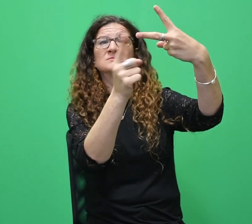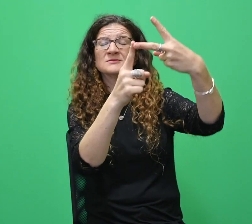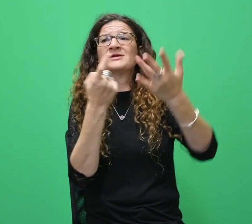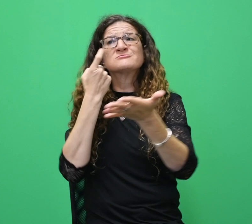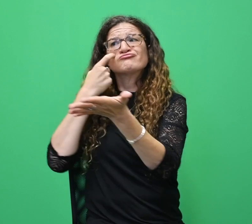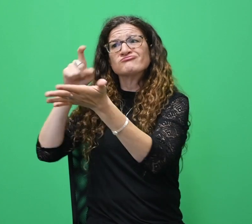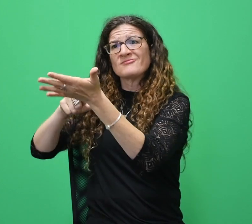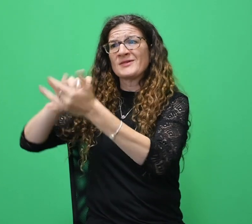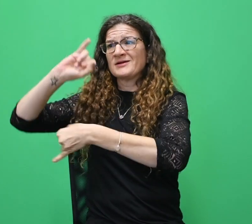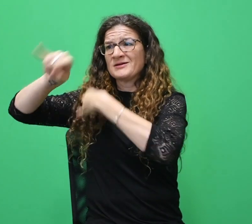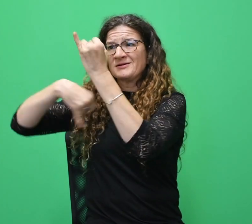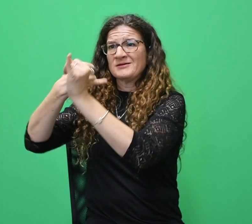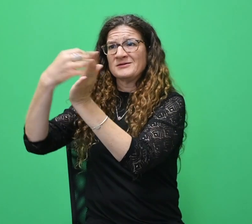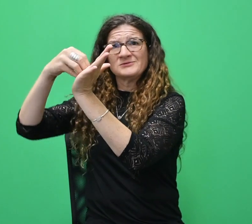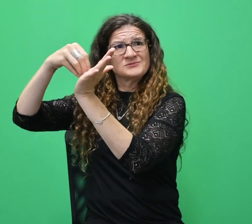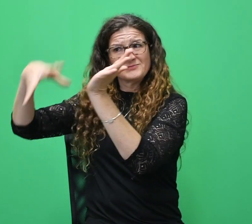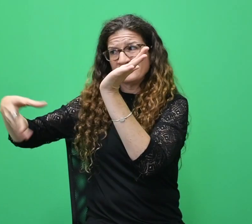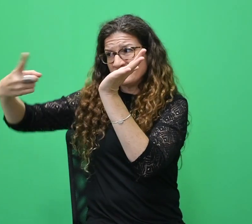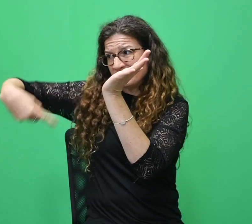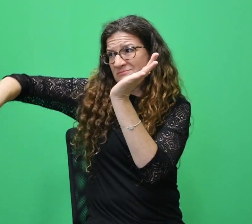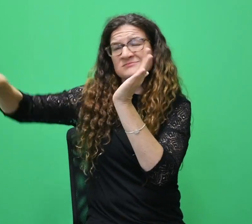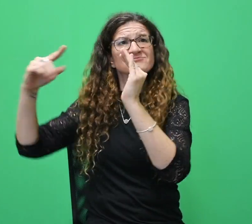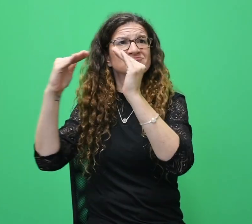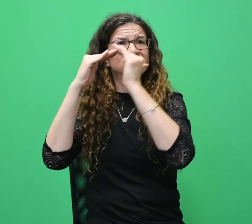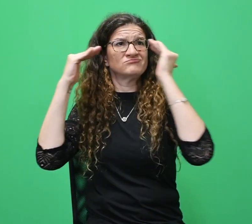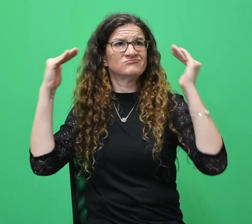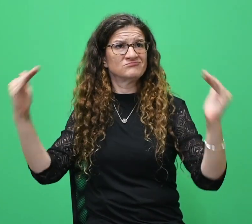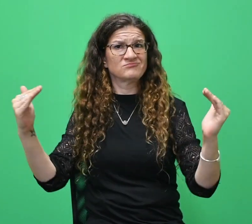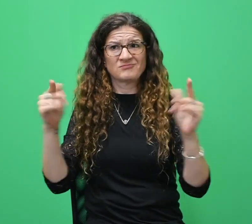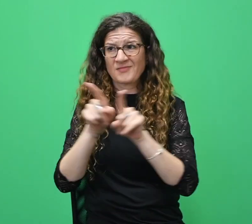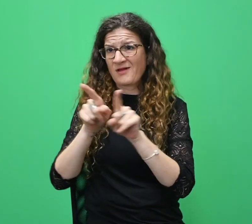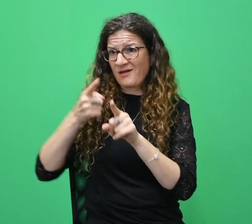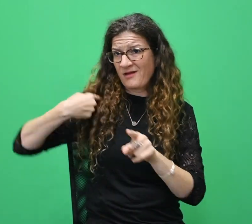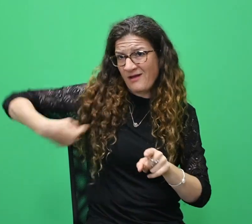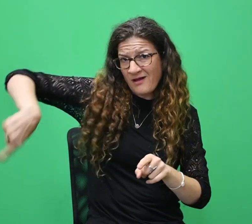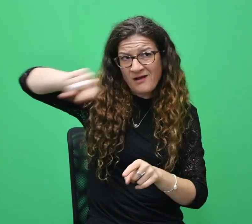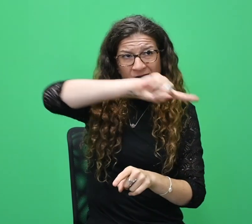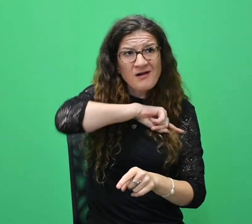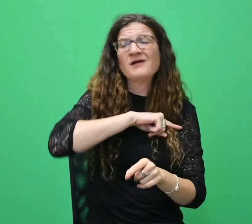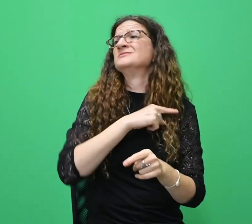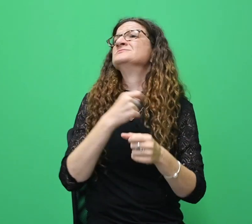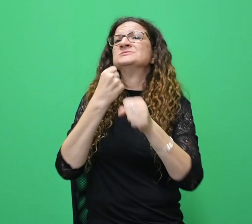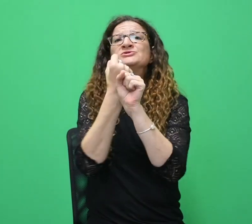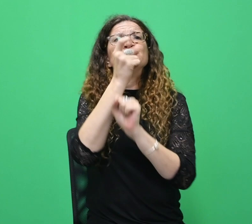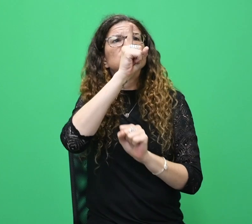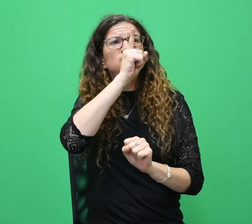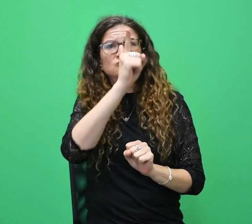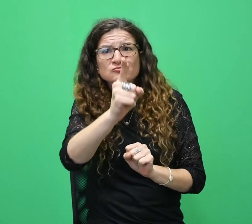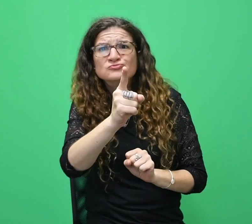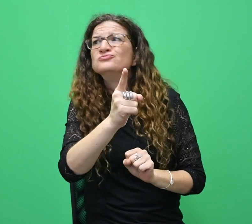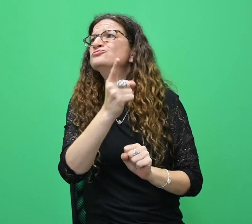Second recommendation is to recognize current international students as equal and contributing members and to ensure their full participation